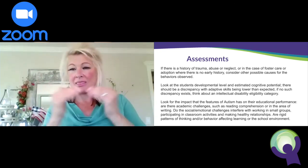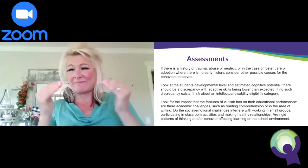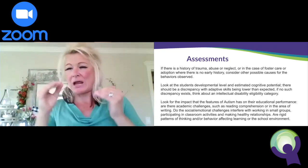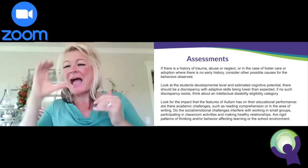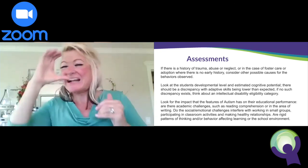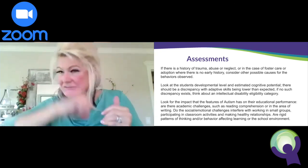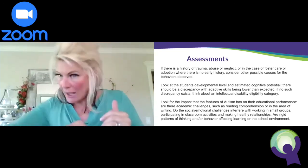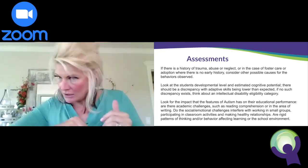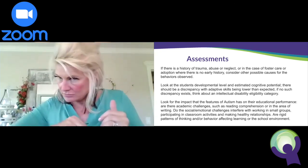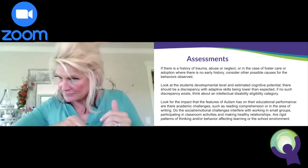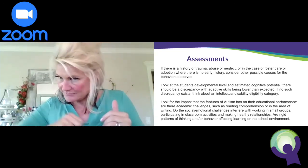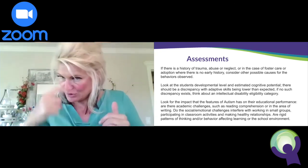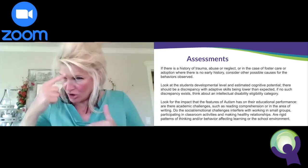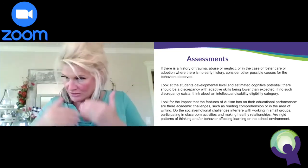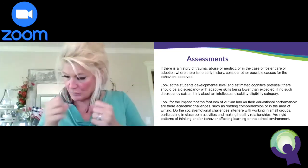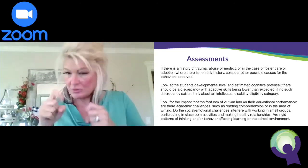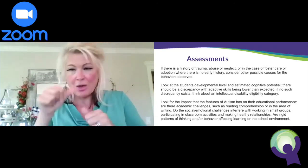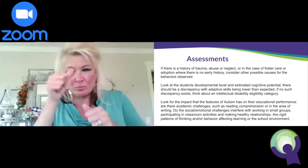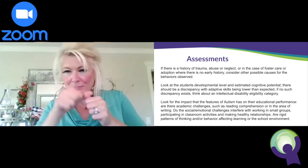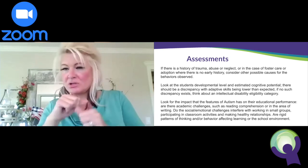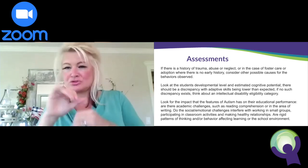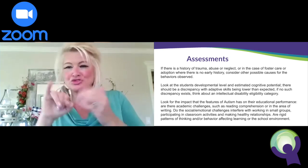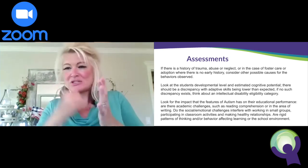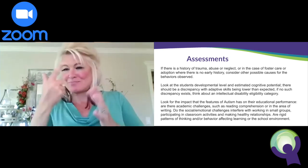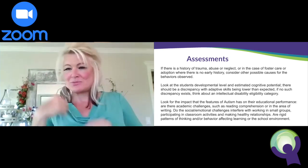and we need to look at the development level, not an assumption.